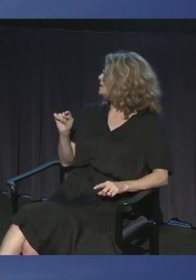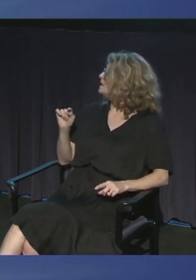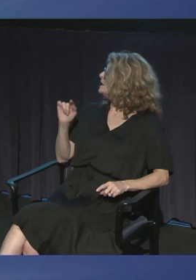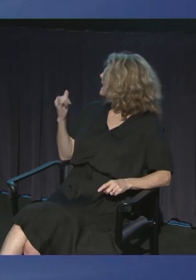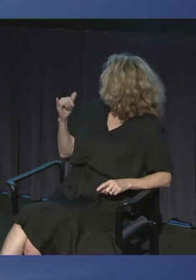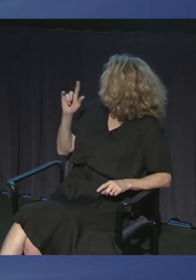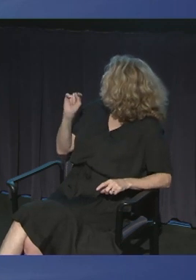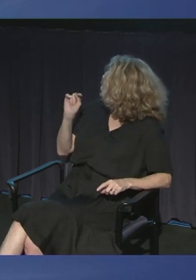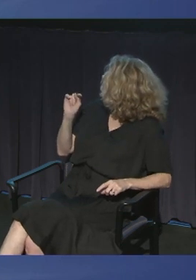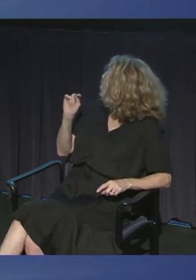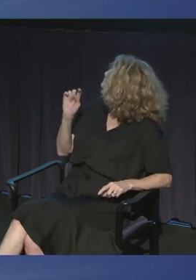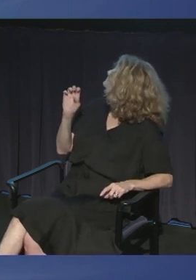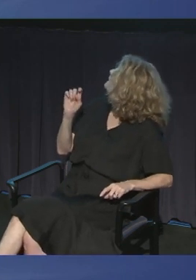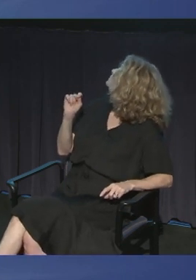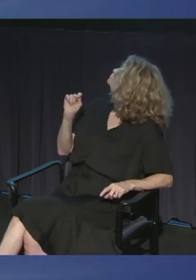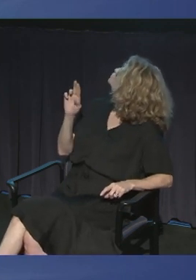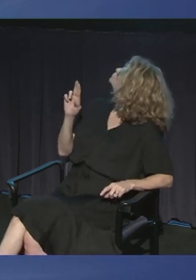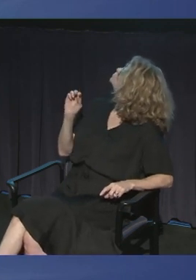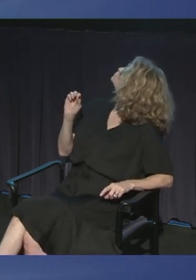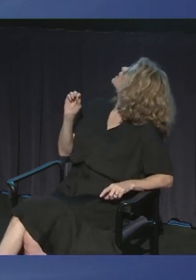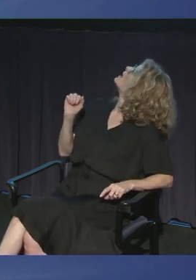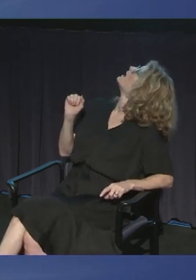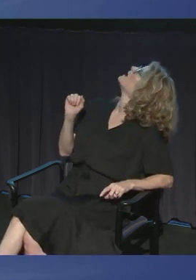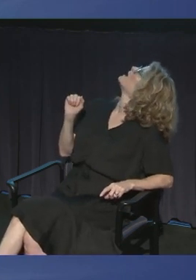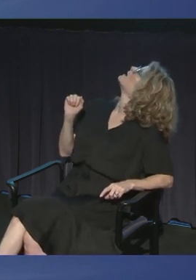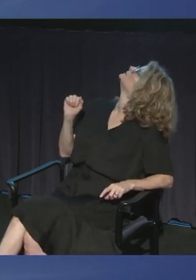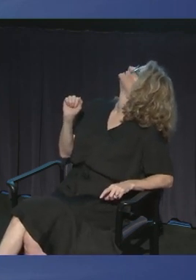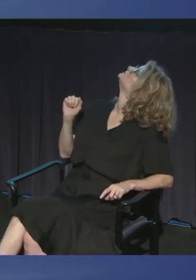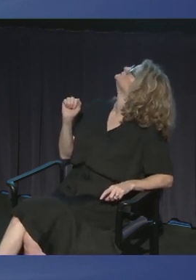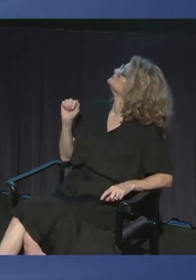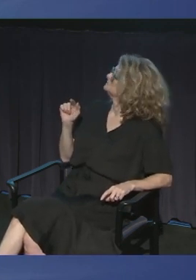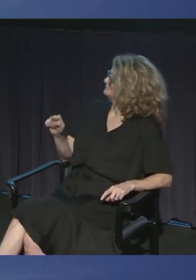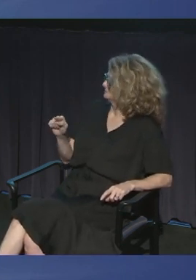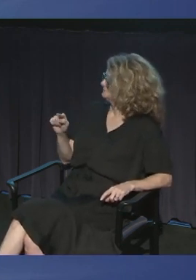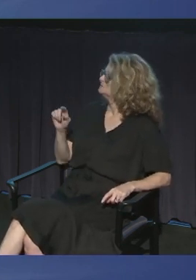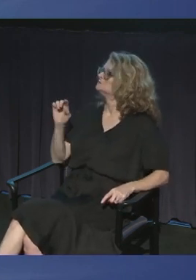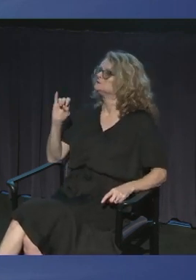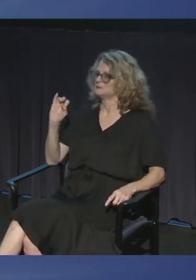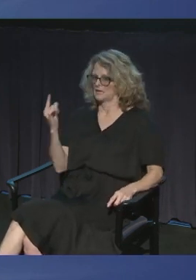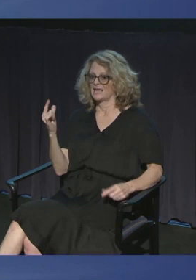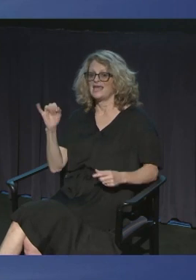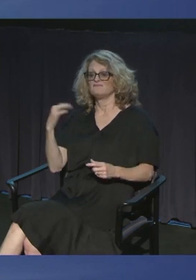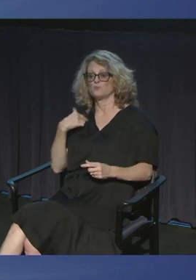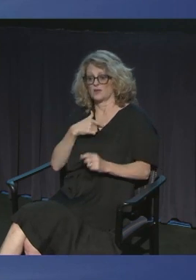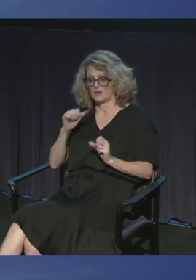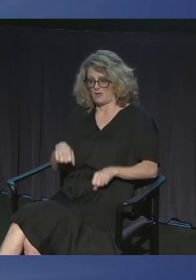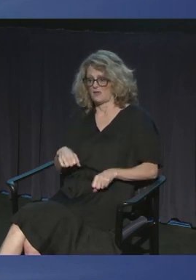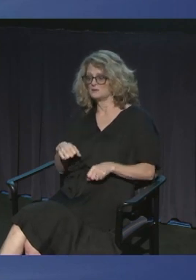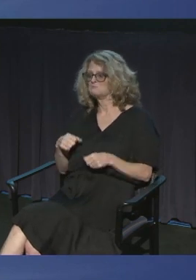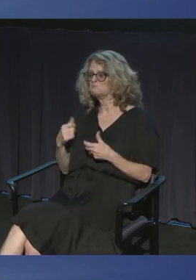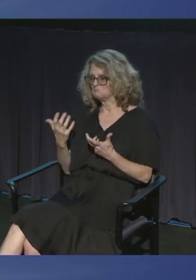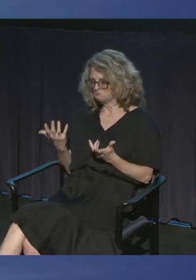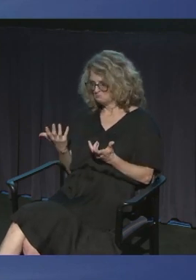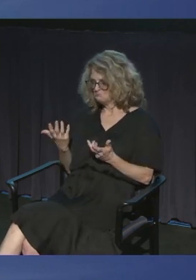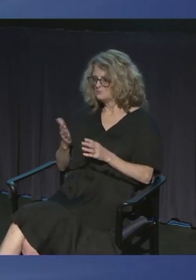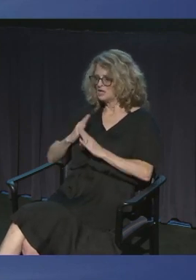IS THIS TETRAMERIZED STING, EIGHT INDUCE THE INTERFERE